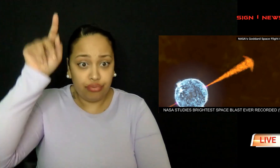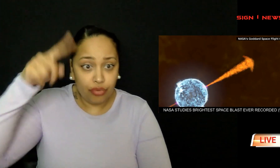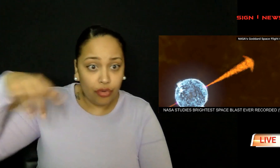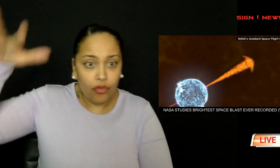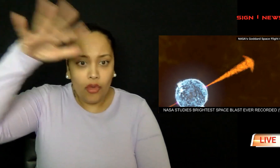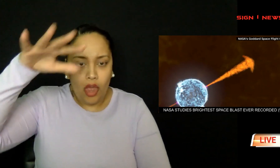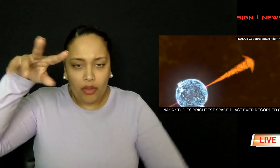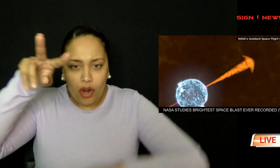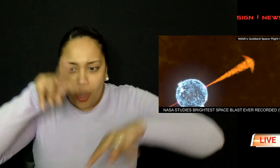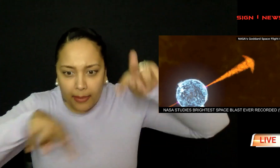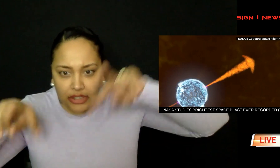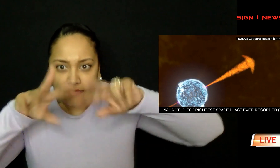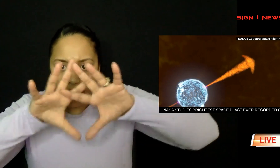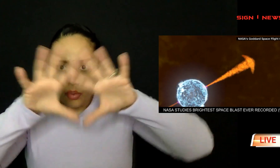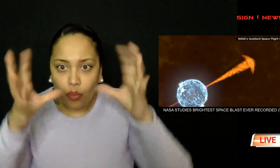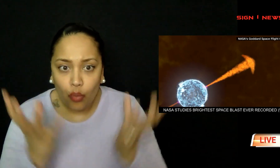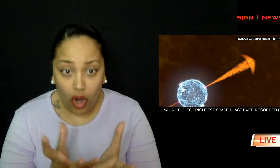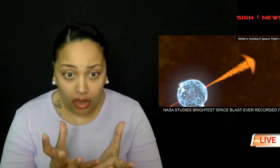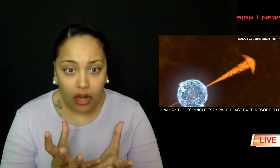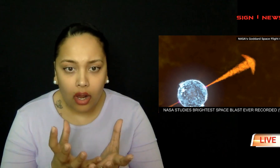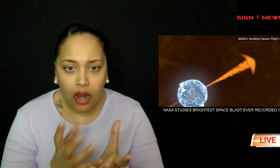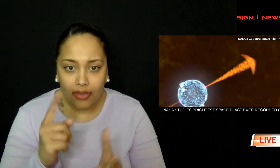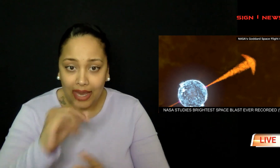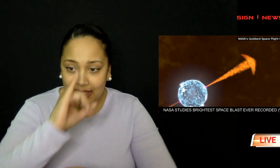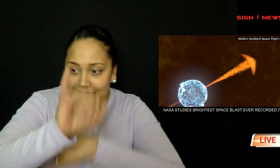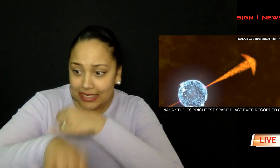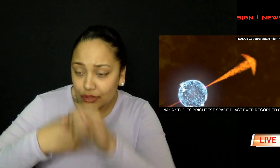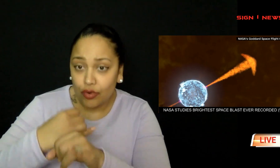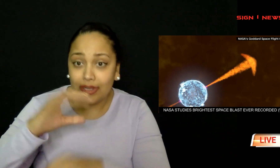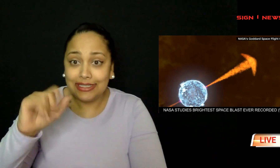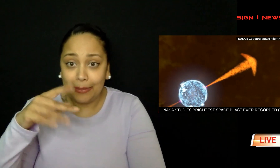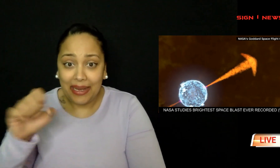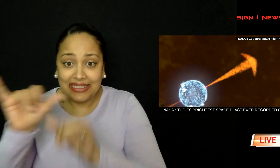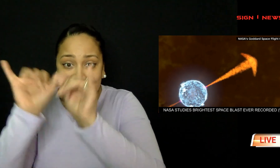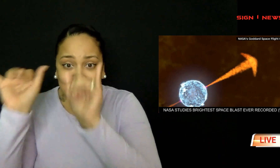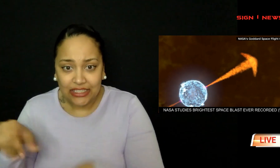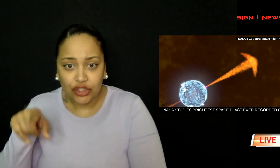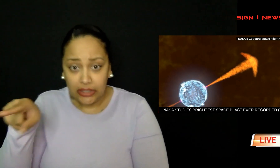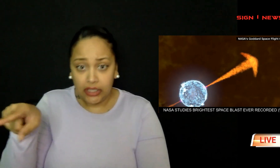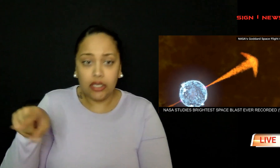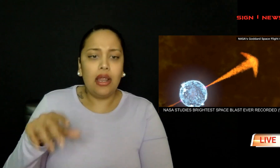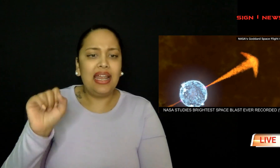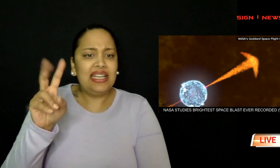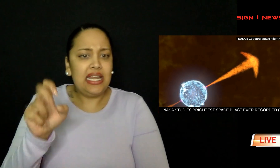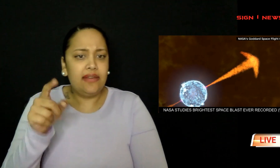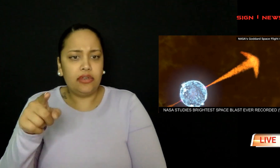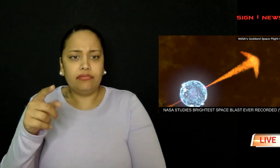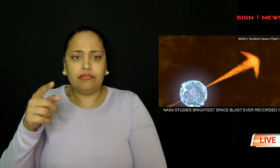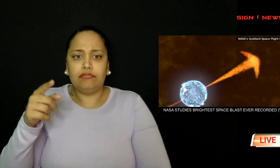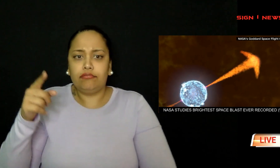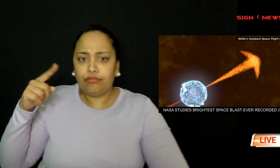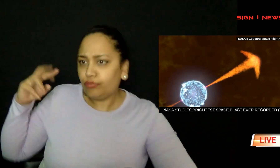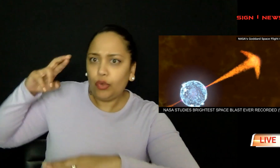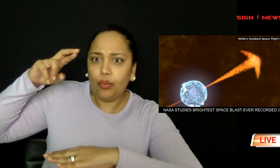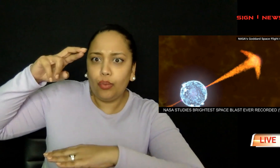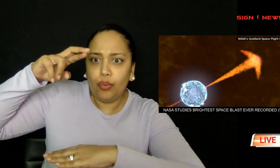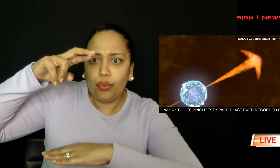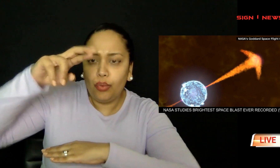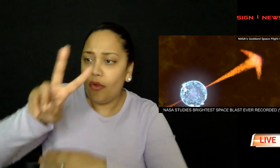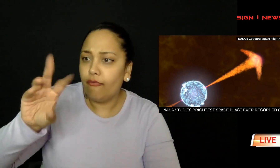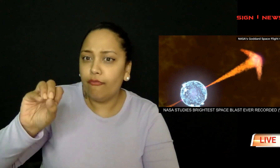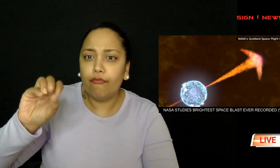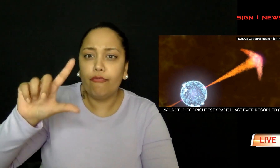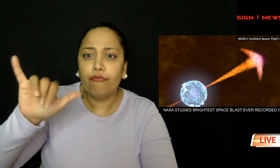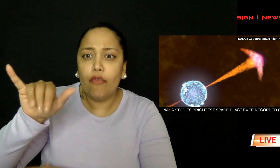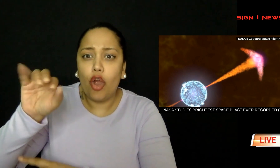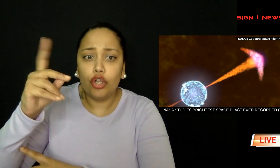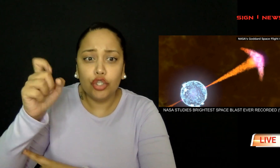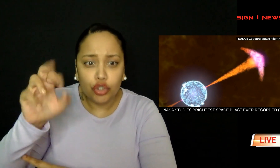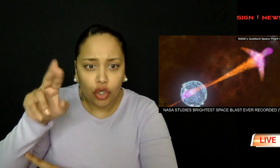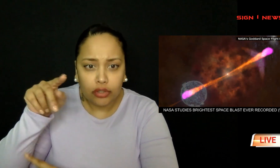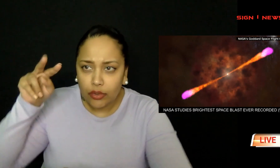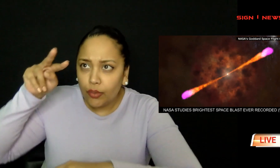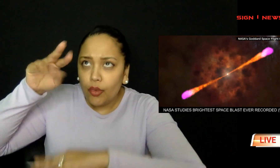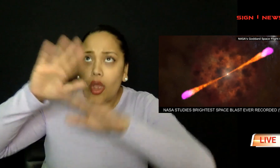around the globe on the international space station and even Voyager 1 in interstellar